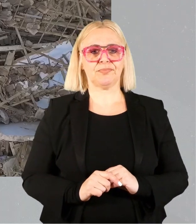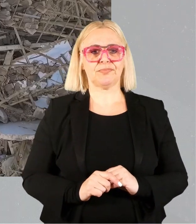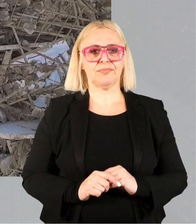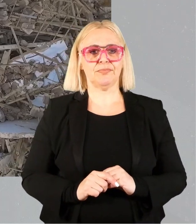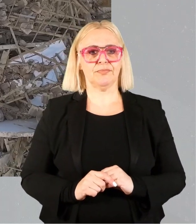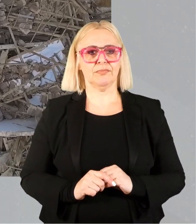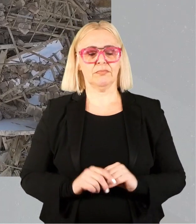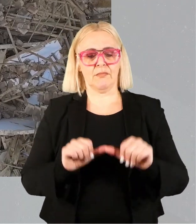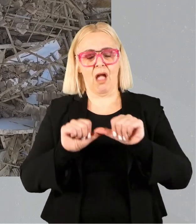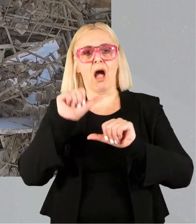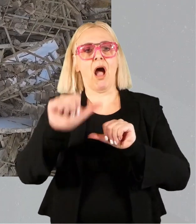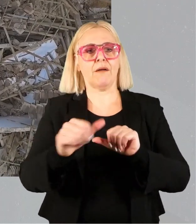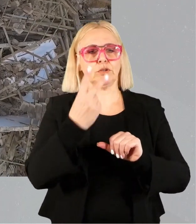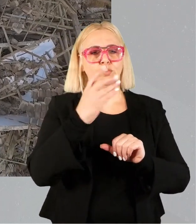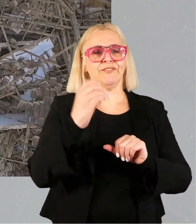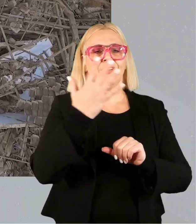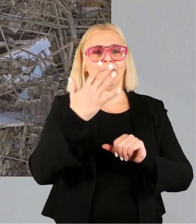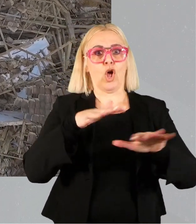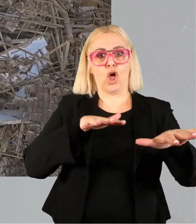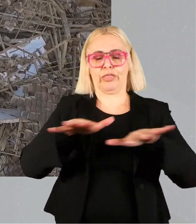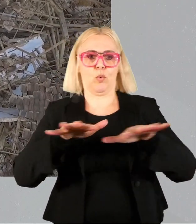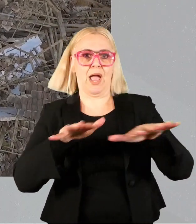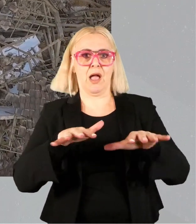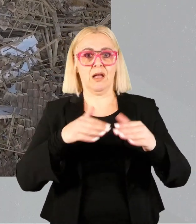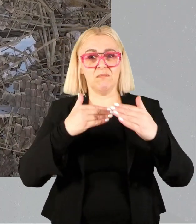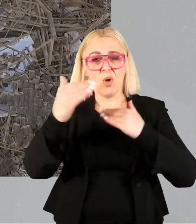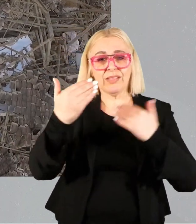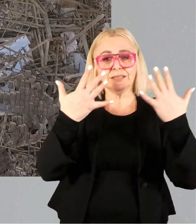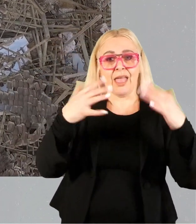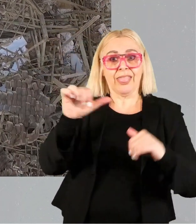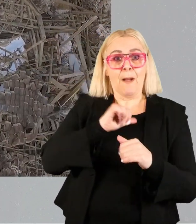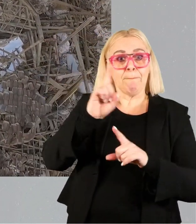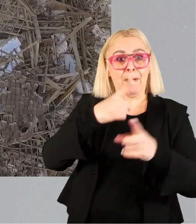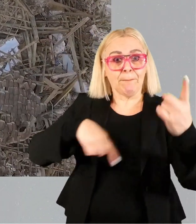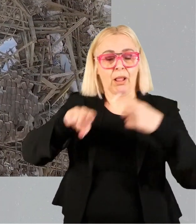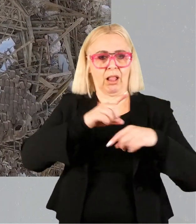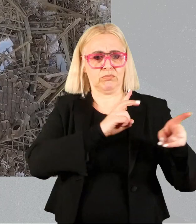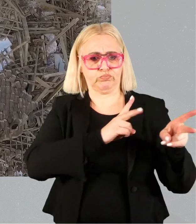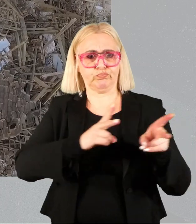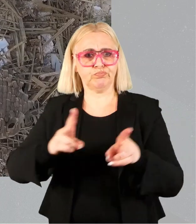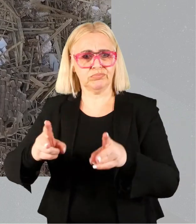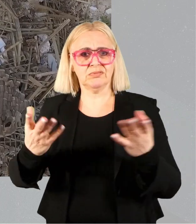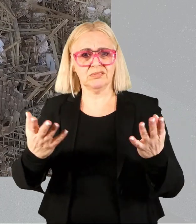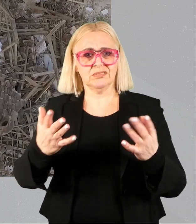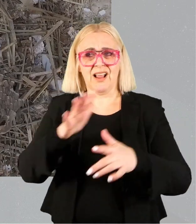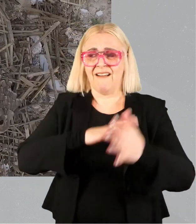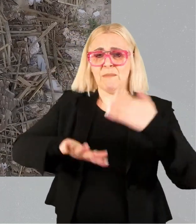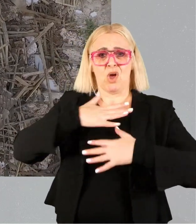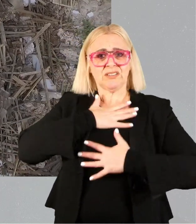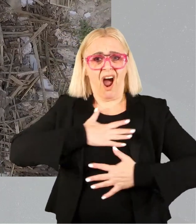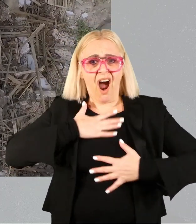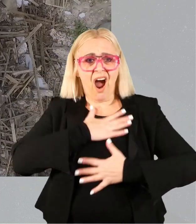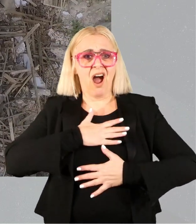After the 2015 earthquake, more than 10,000 people died. So everybody was in distress.